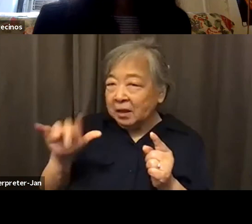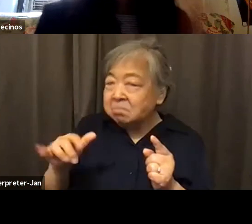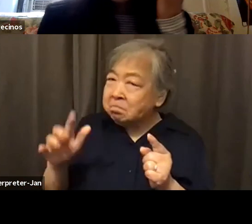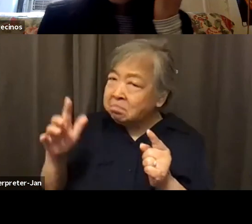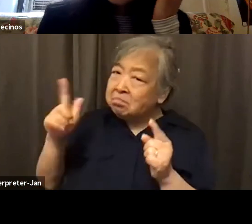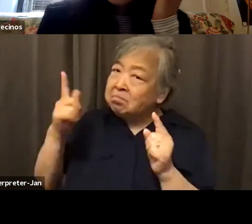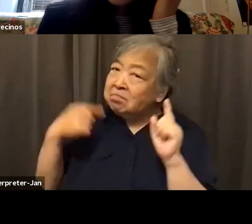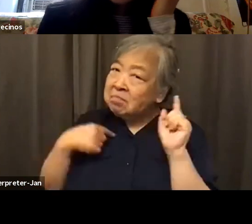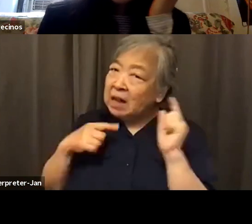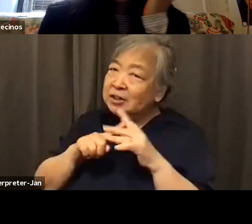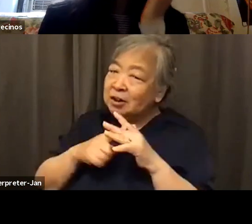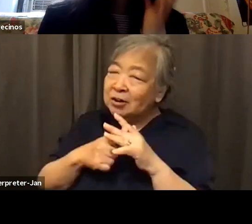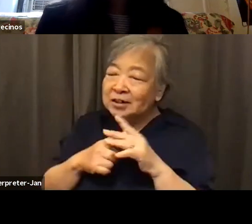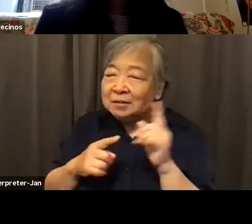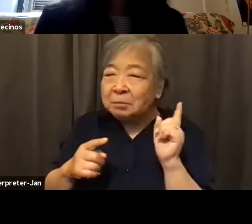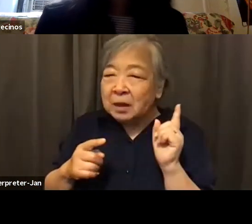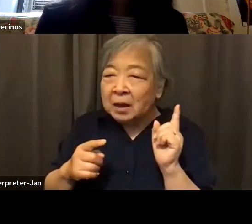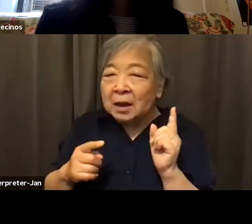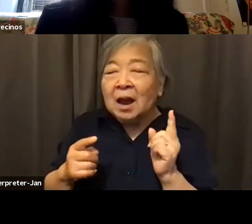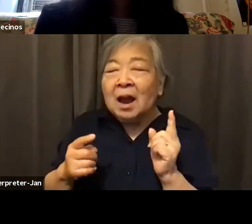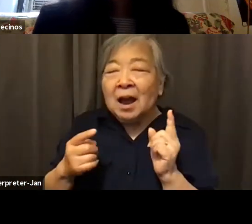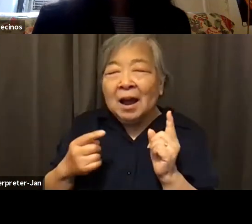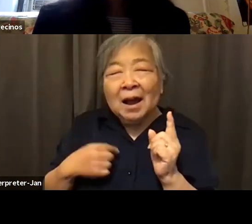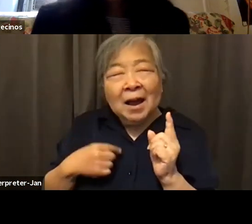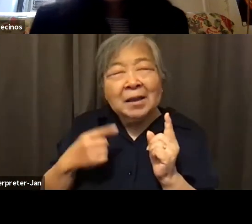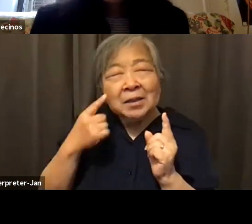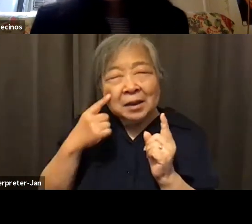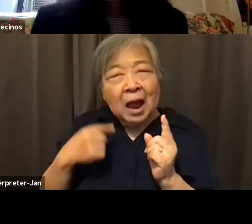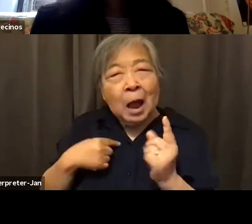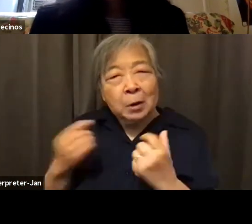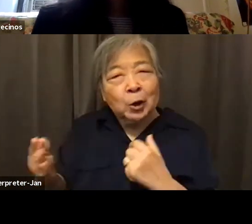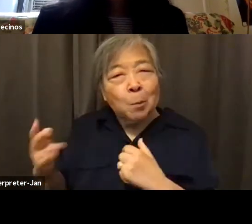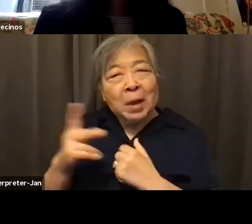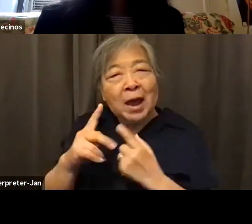I would also probably want to go back to El Salvador because having this